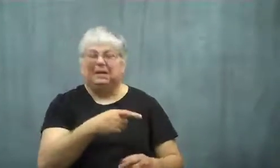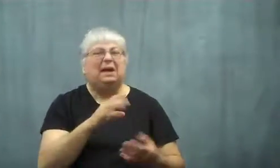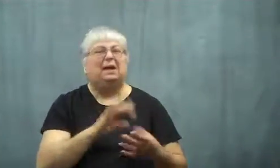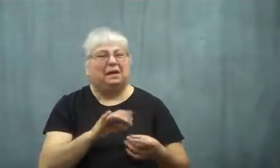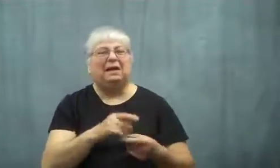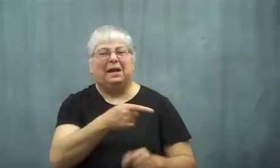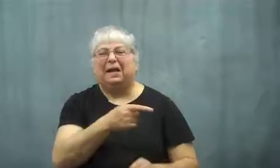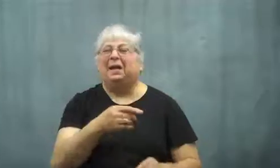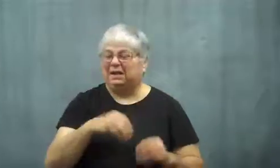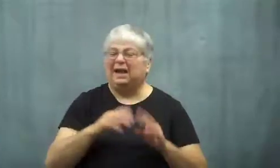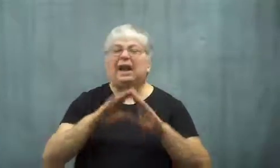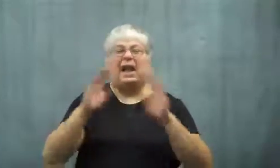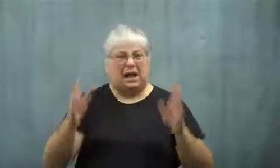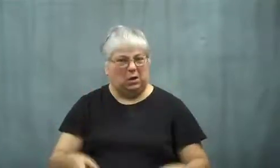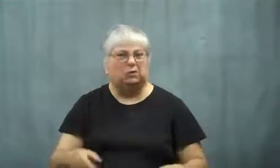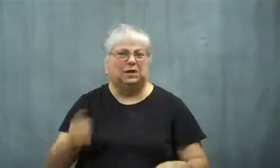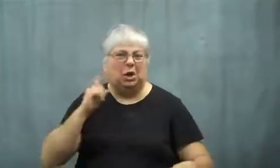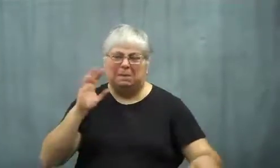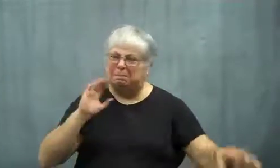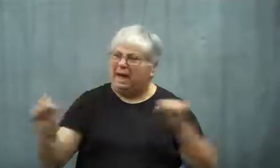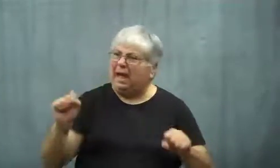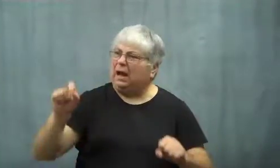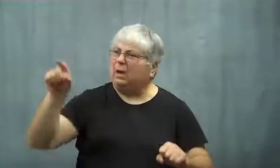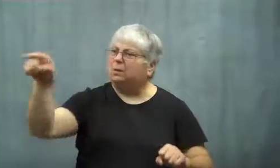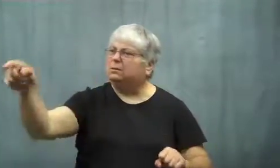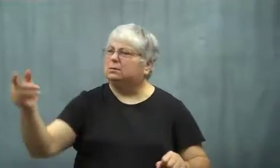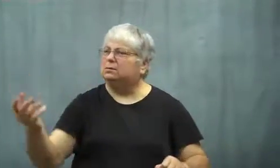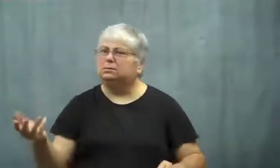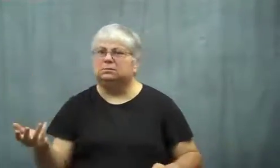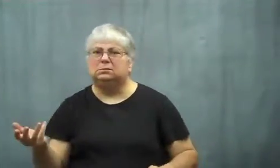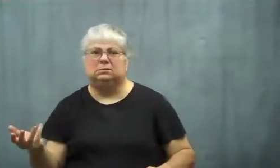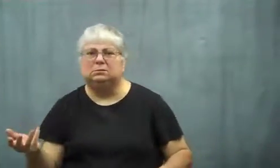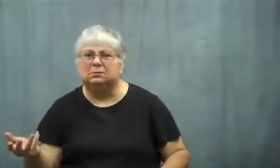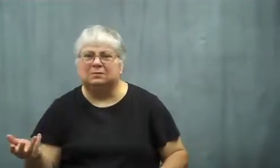said he was in his home and heard a loud noise outside.